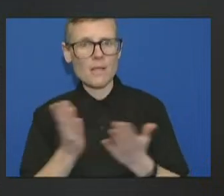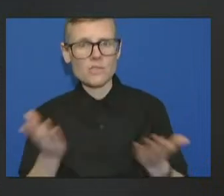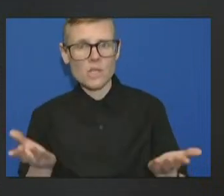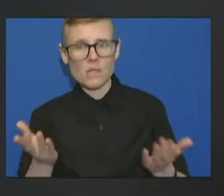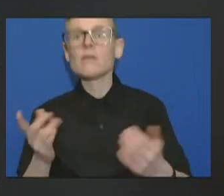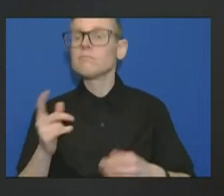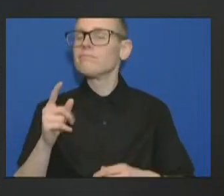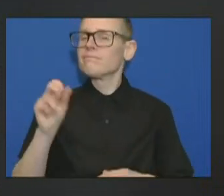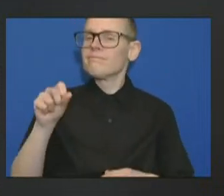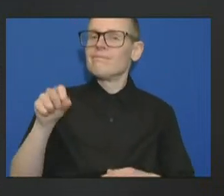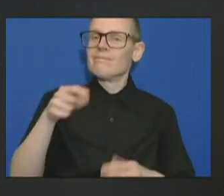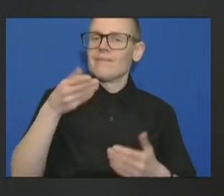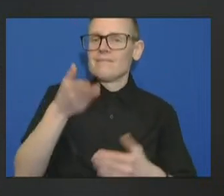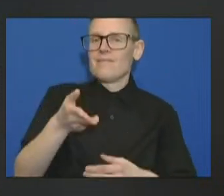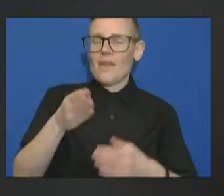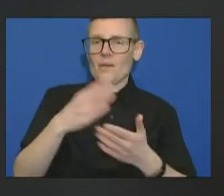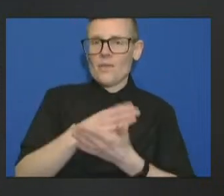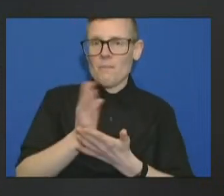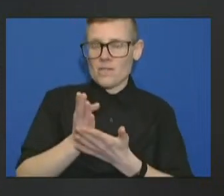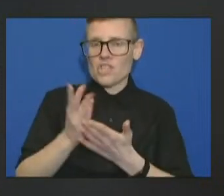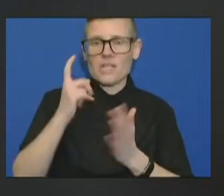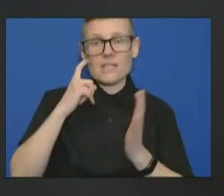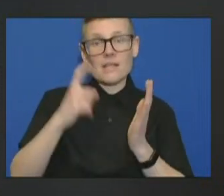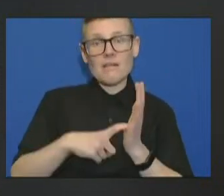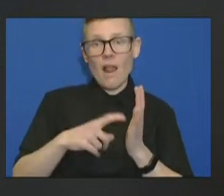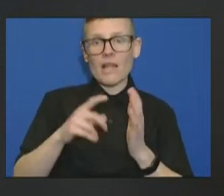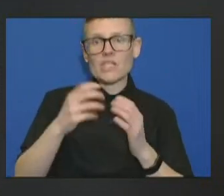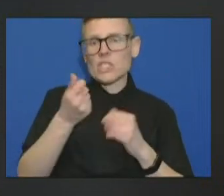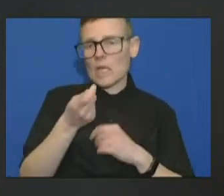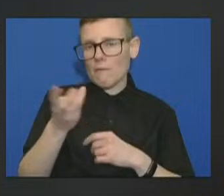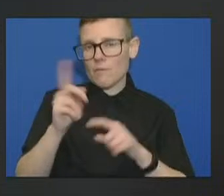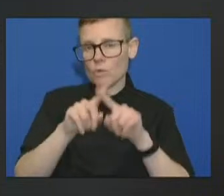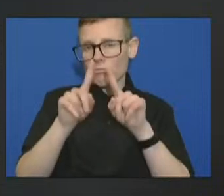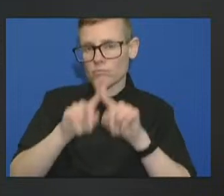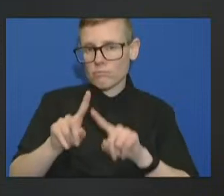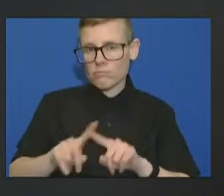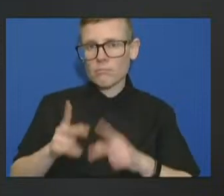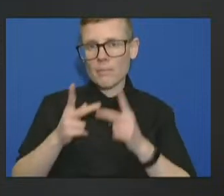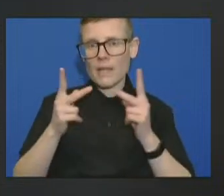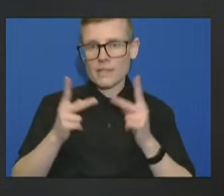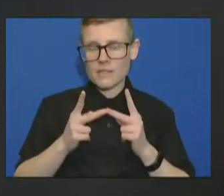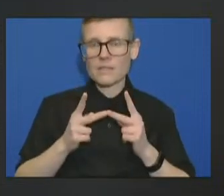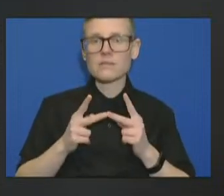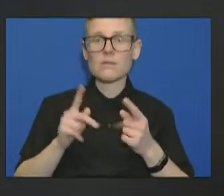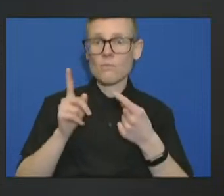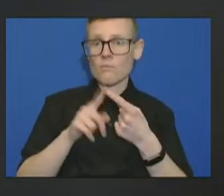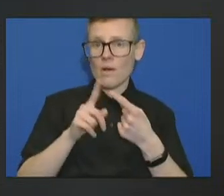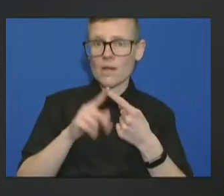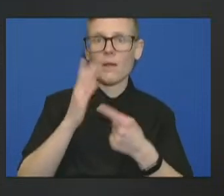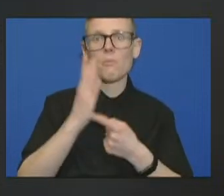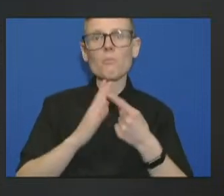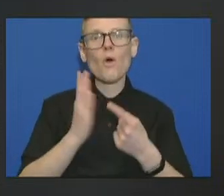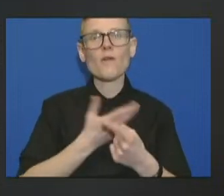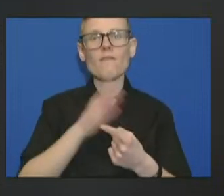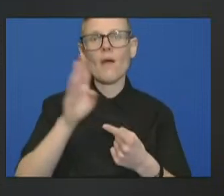students. Where is that program acknowledged in the budget. So it is in our budget and it's